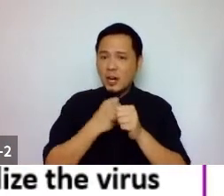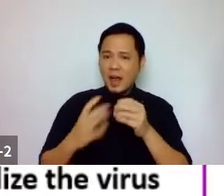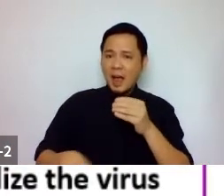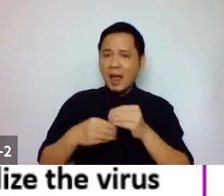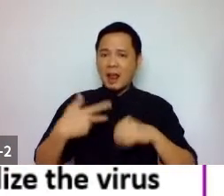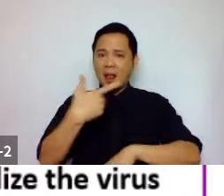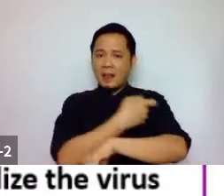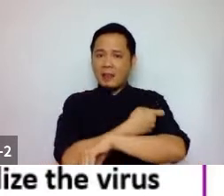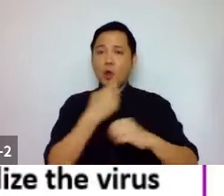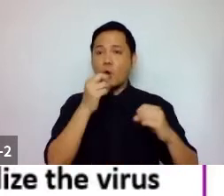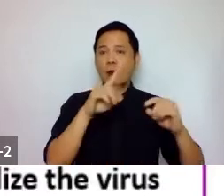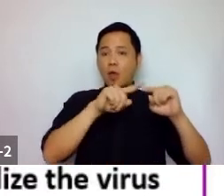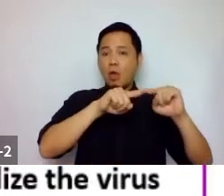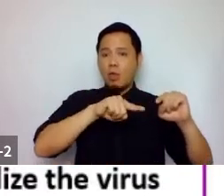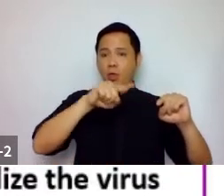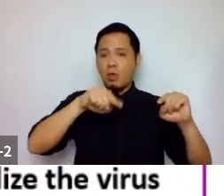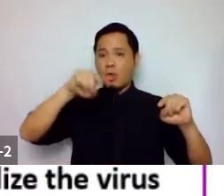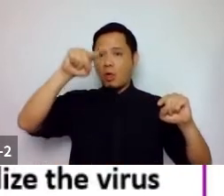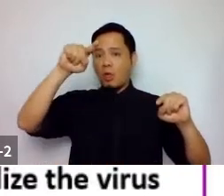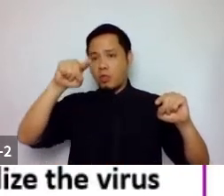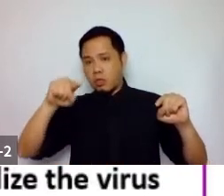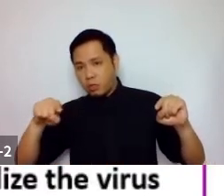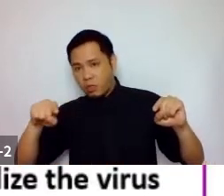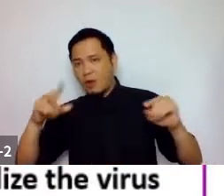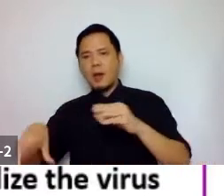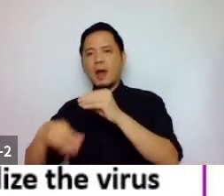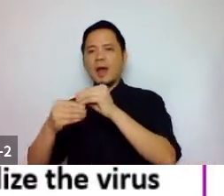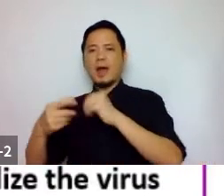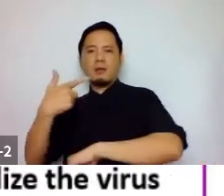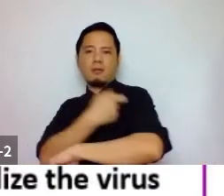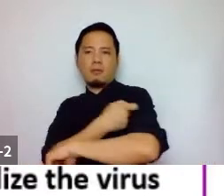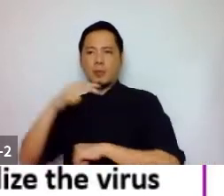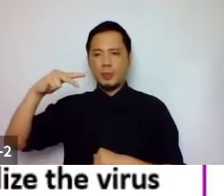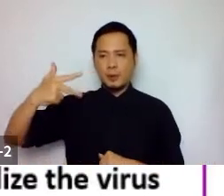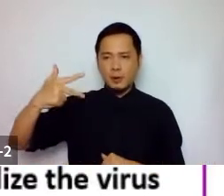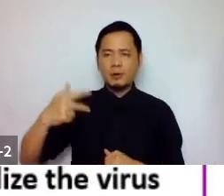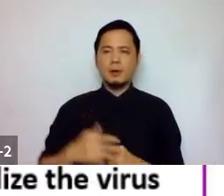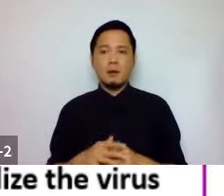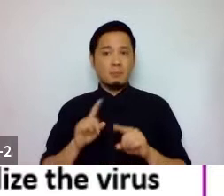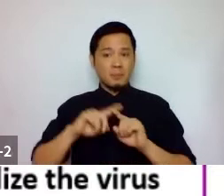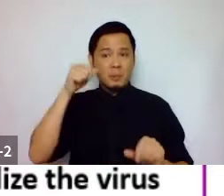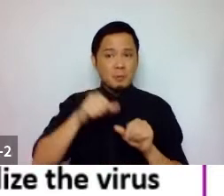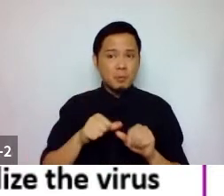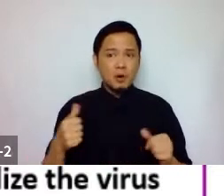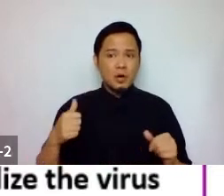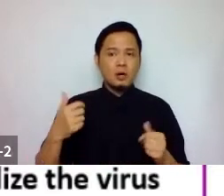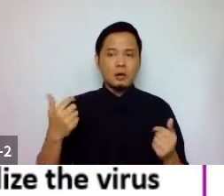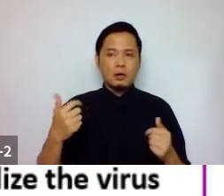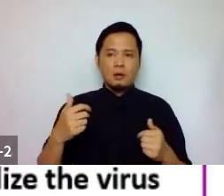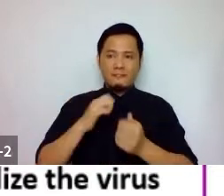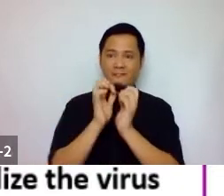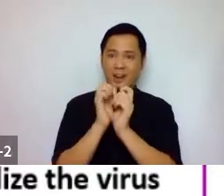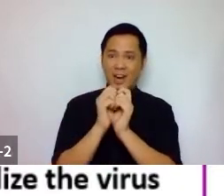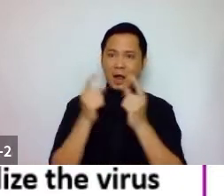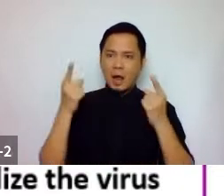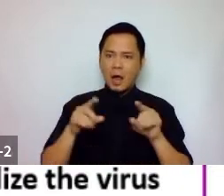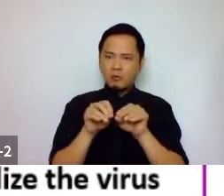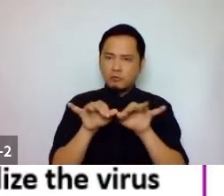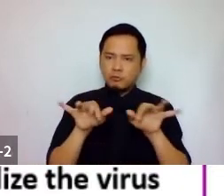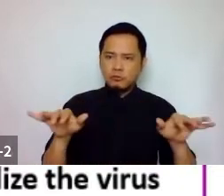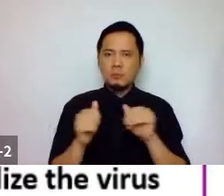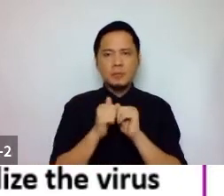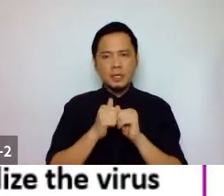Aside from that we have variants so for sure there will be a third shot or another shot maybe next year.